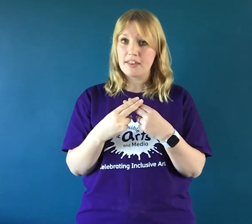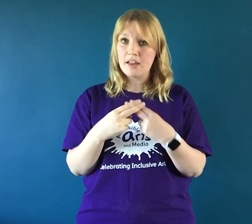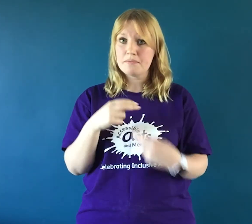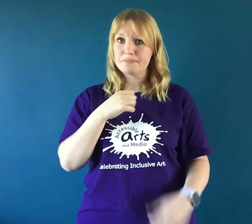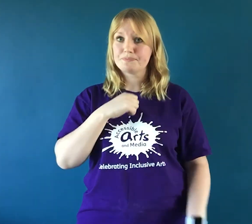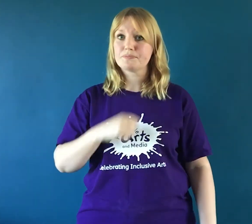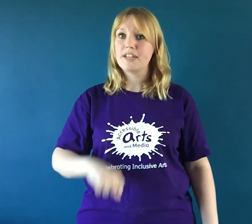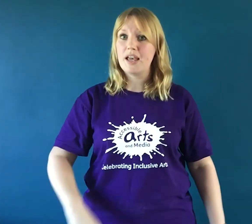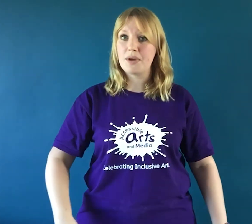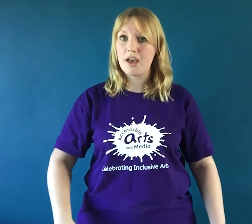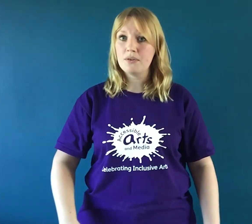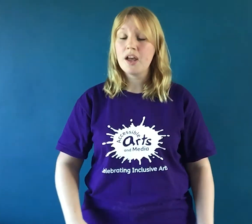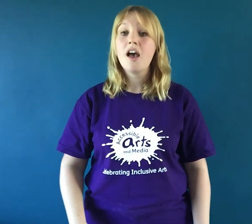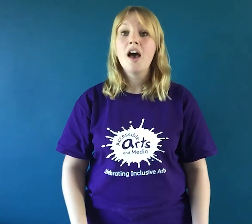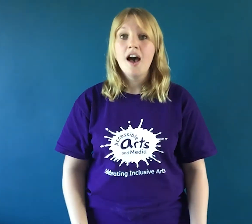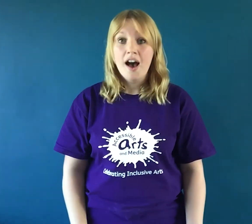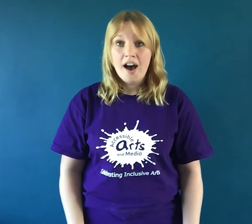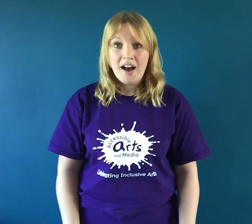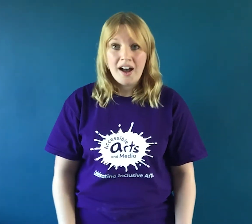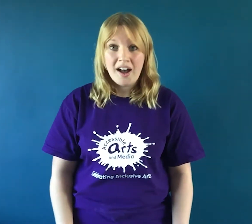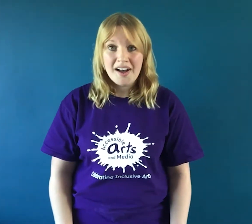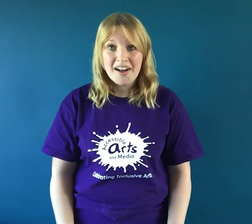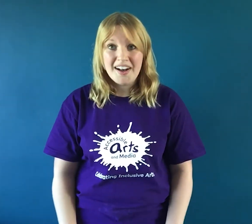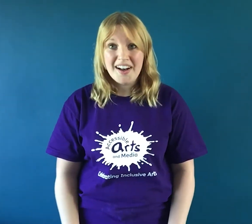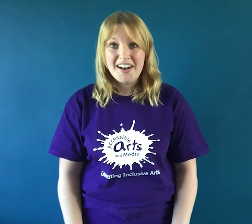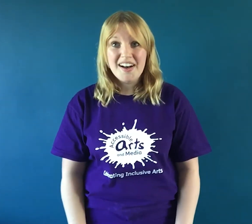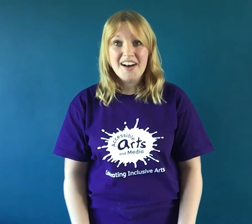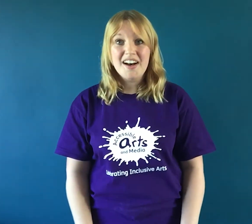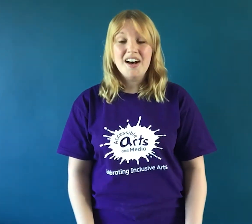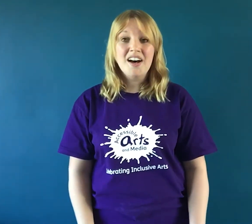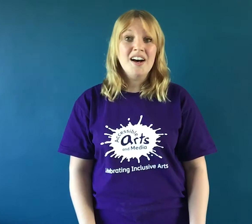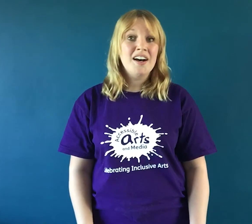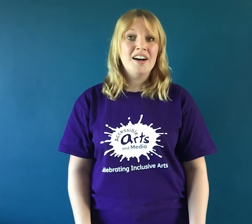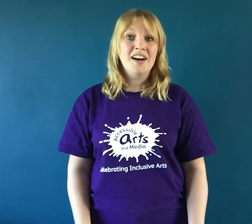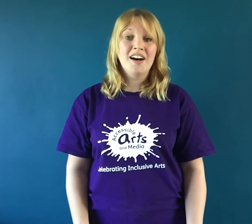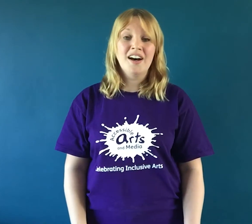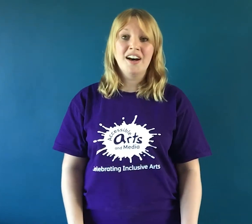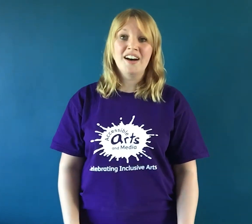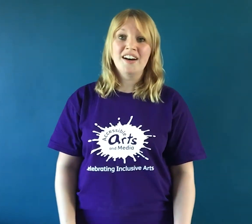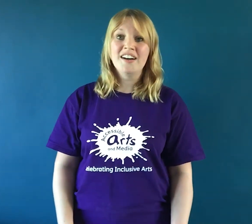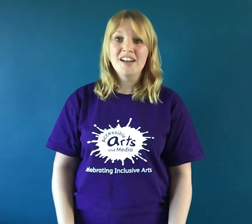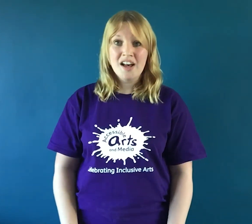together here we go. Ah, ah, ah.